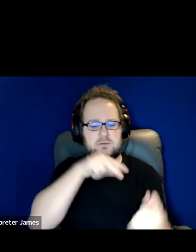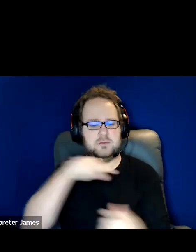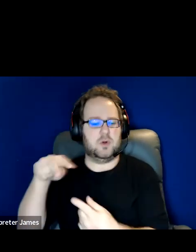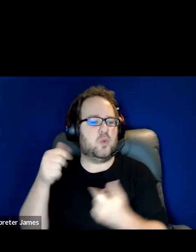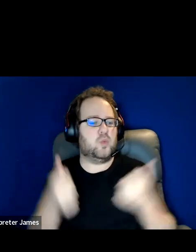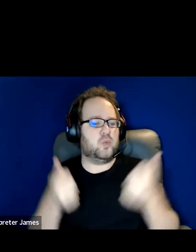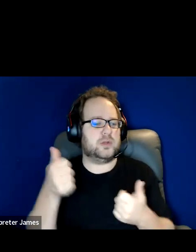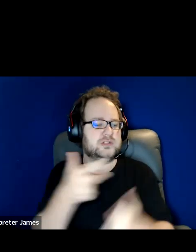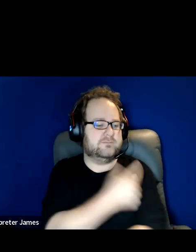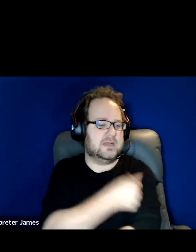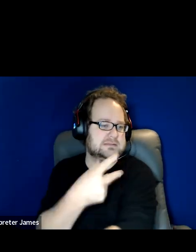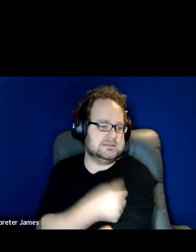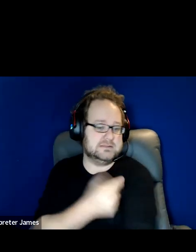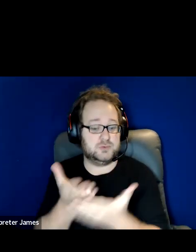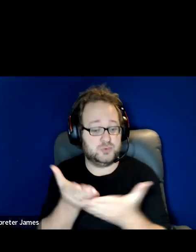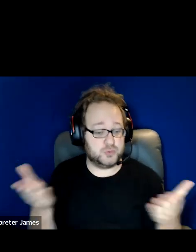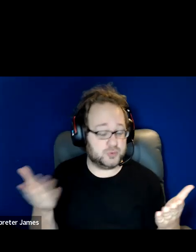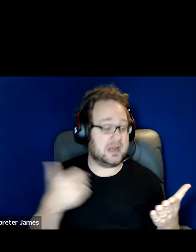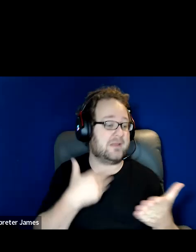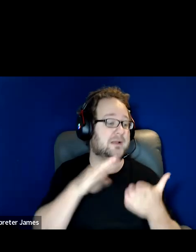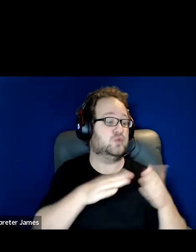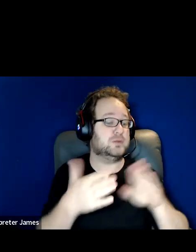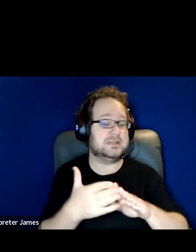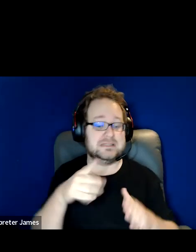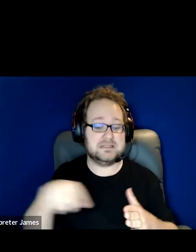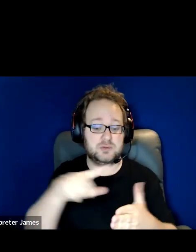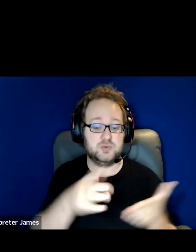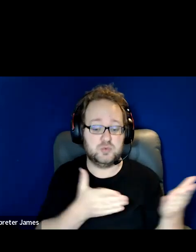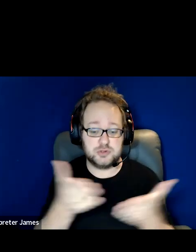and the communities you serve need as well as the